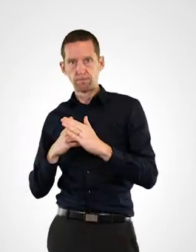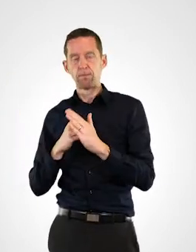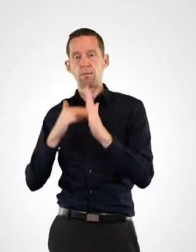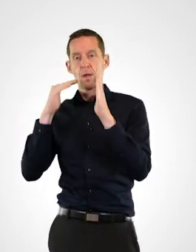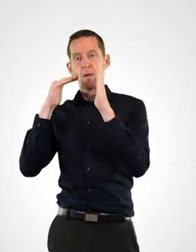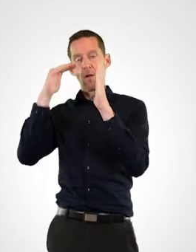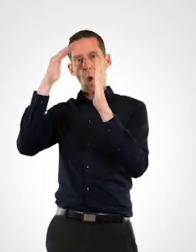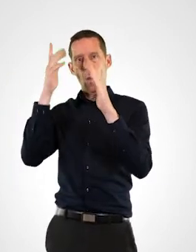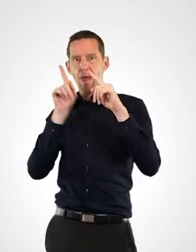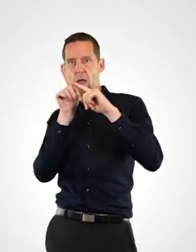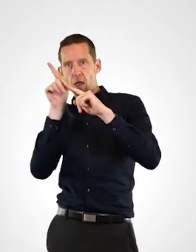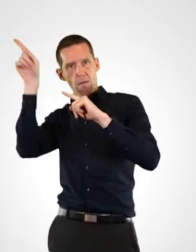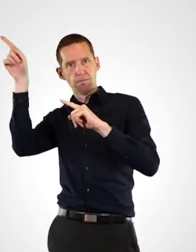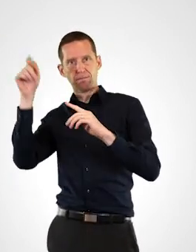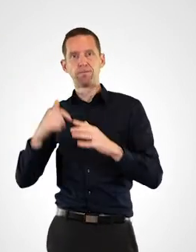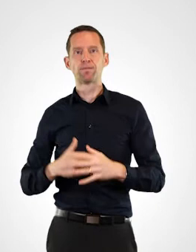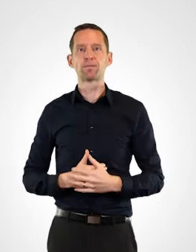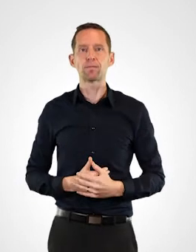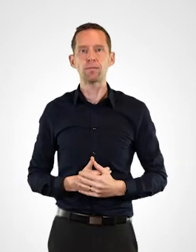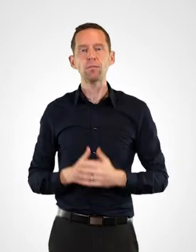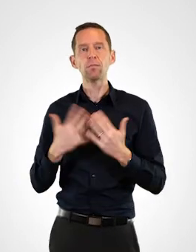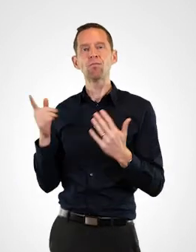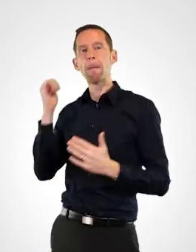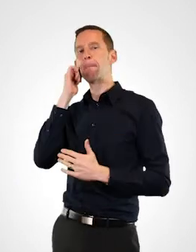is where they intersect at each interval.